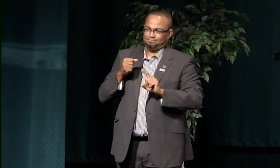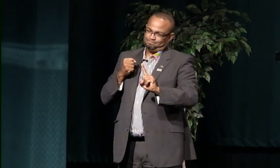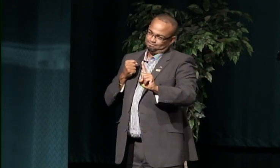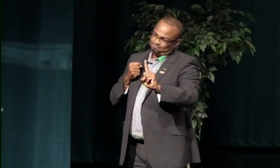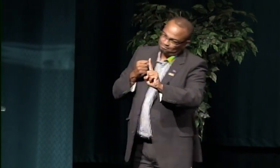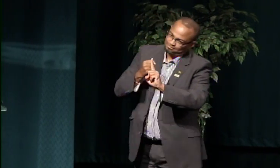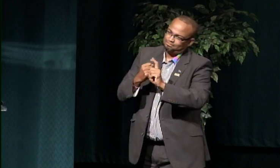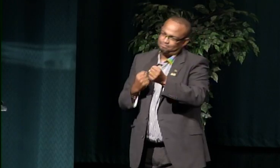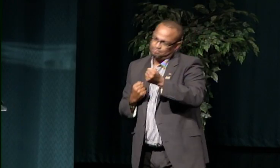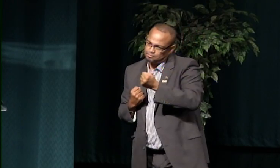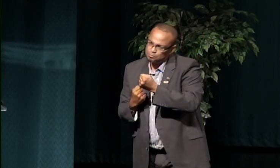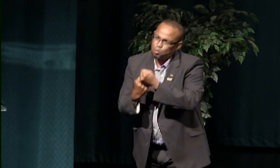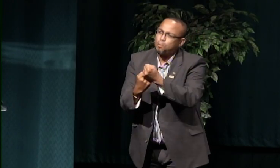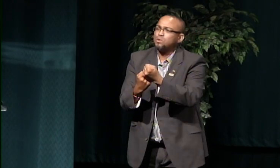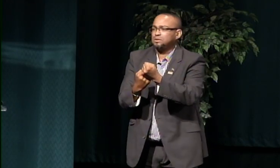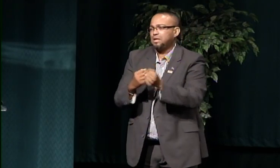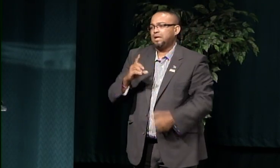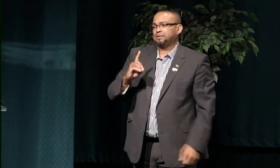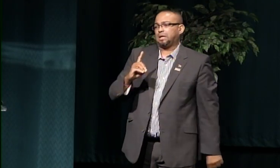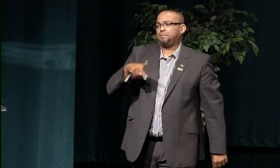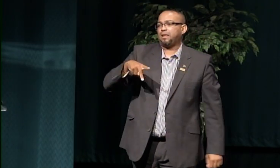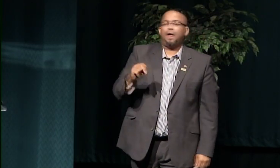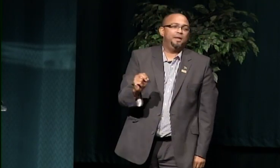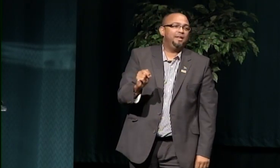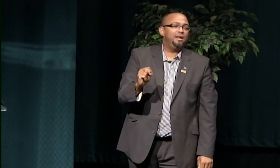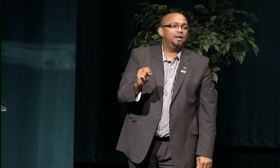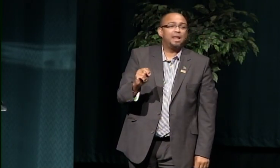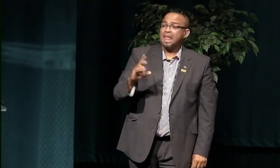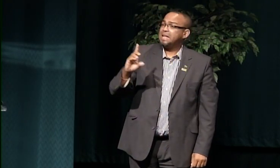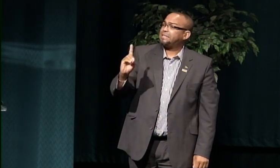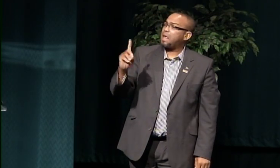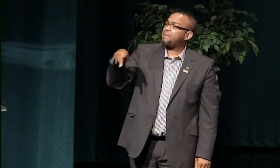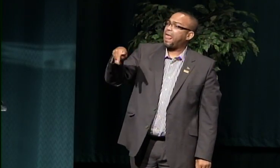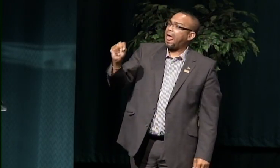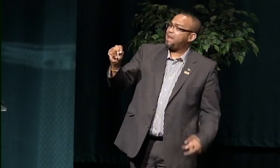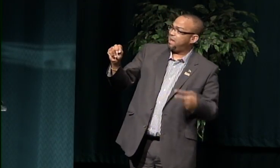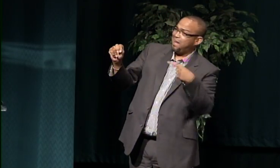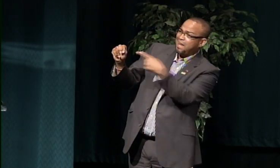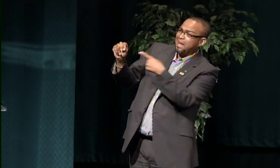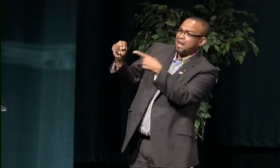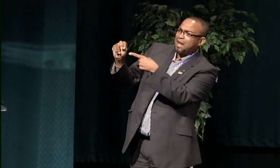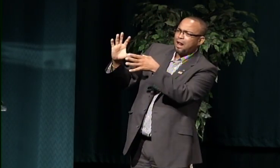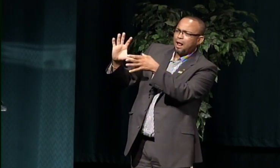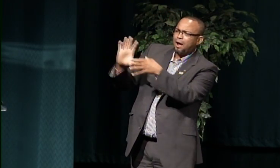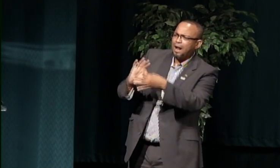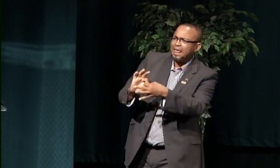to let them know they have this opportunity as well. We're proud supporters of D.P.N.